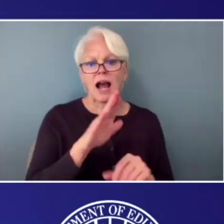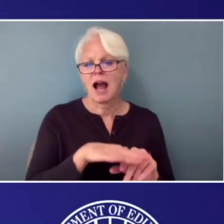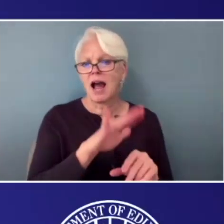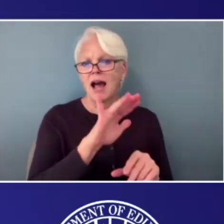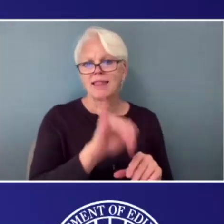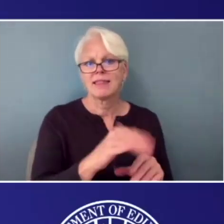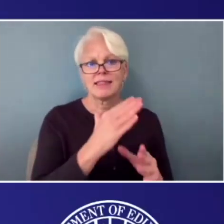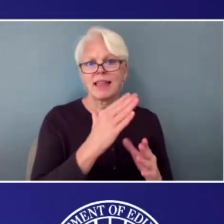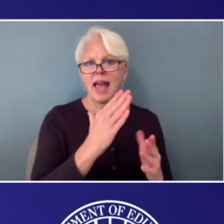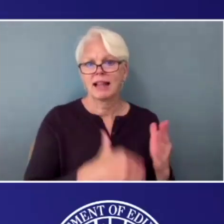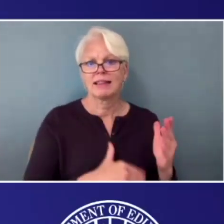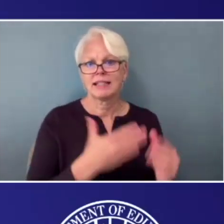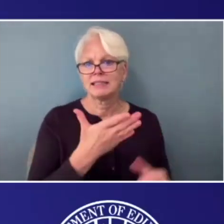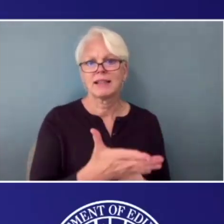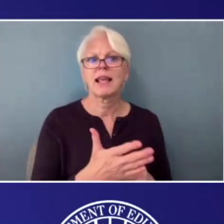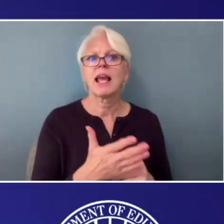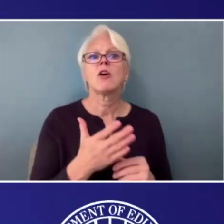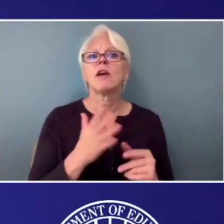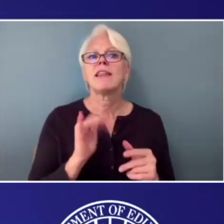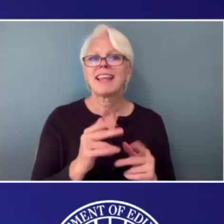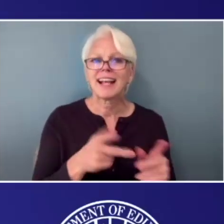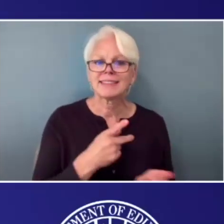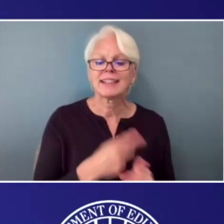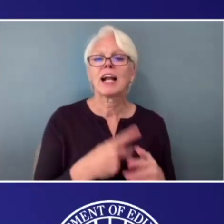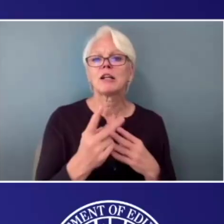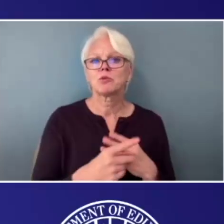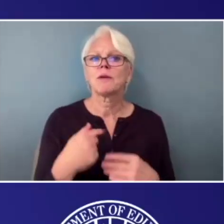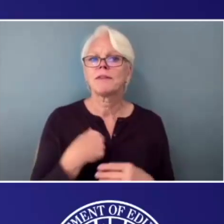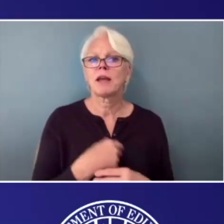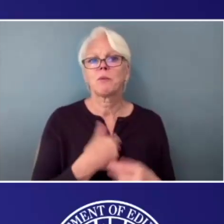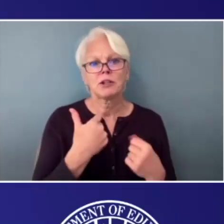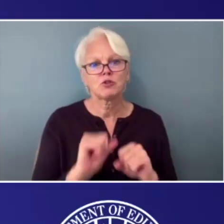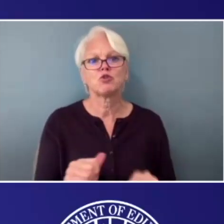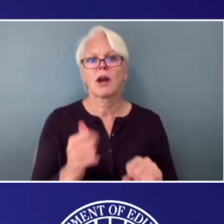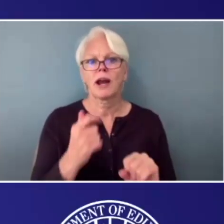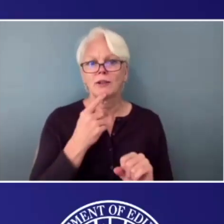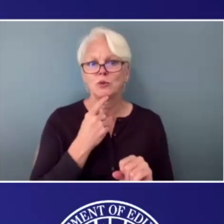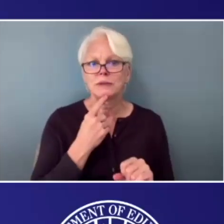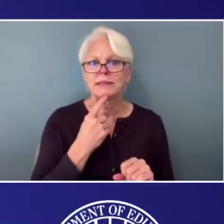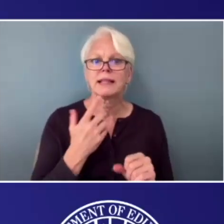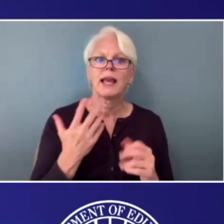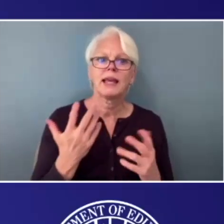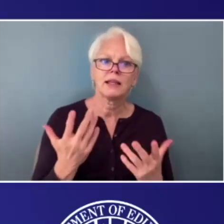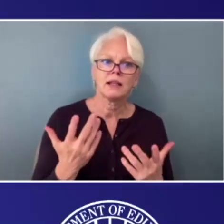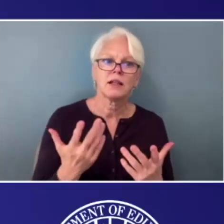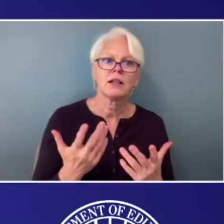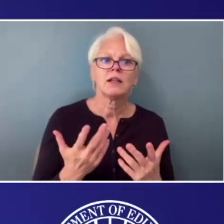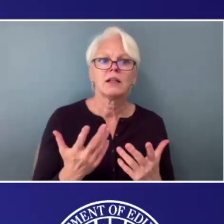That's the type of program that we're trying to say you can it can continue to be